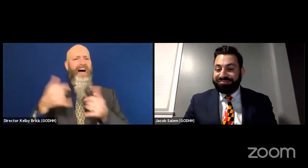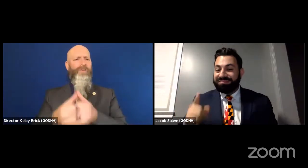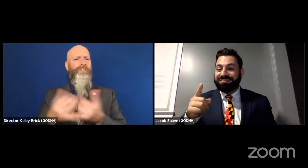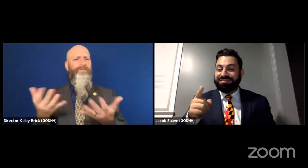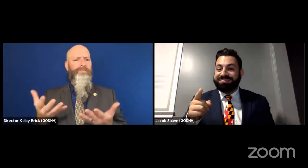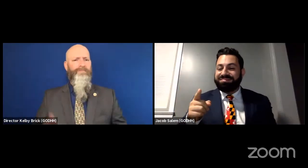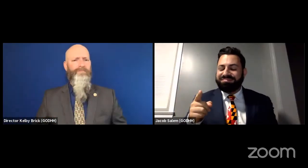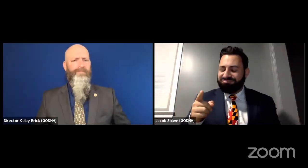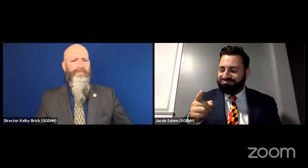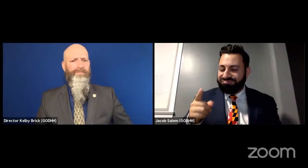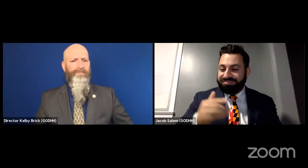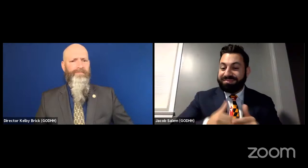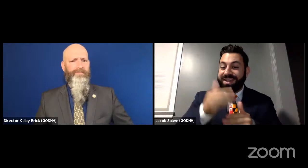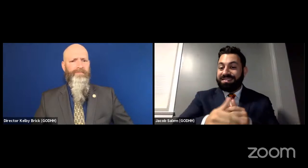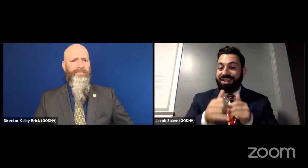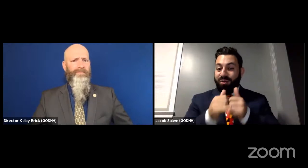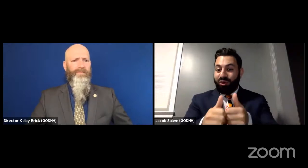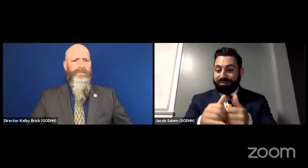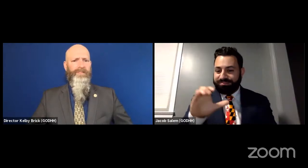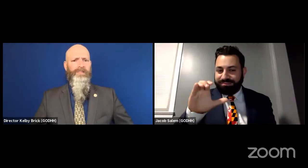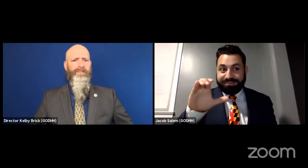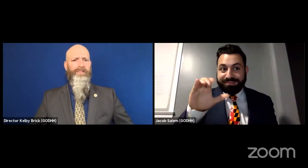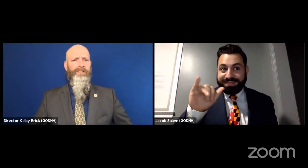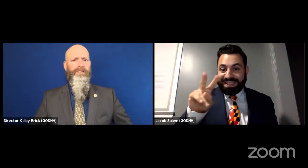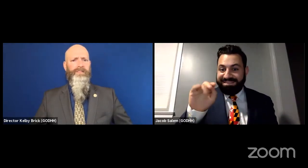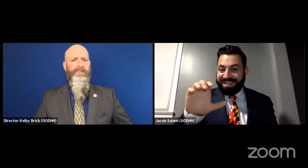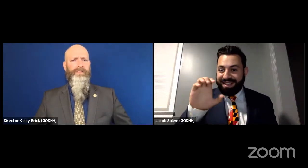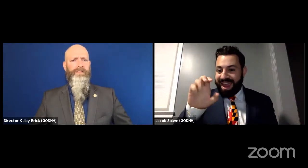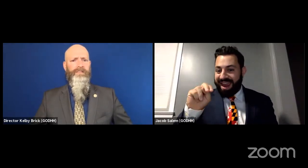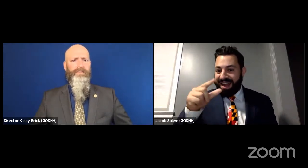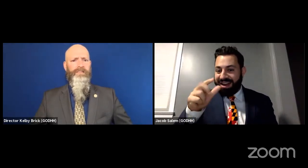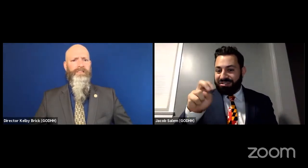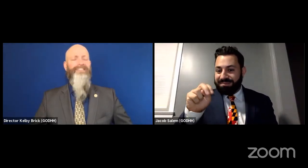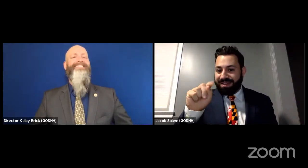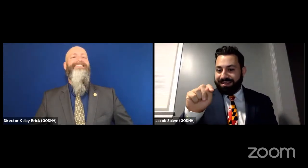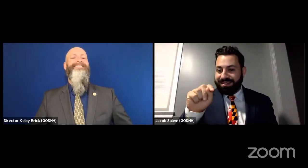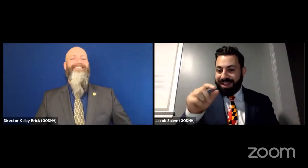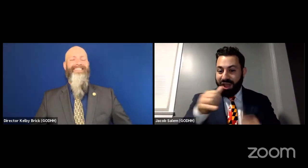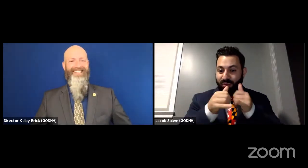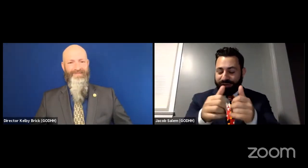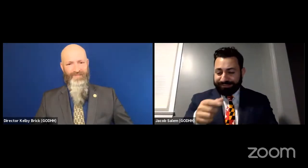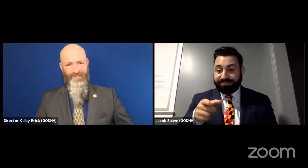the team. Are you red I can for the next award? KELBY BRICK: Yes, Jacob, tell me what it is.